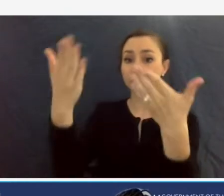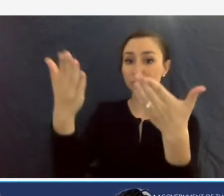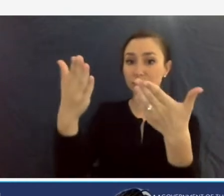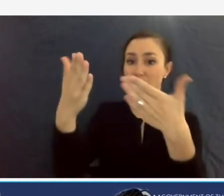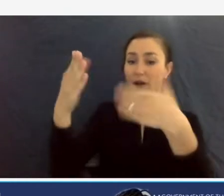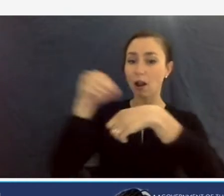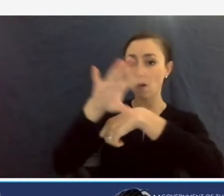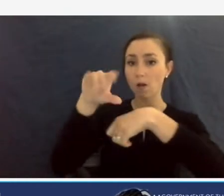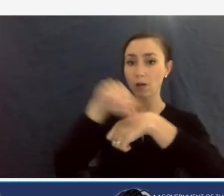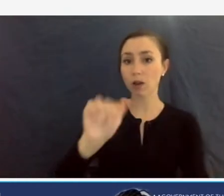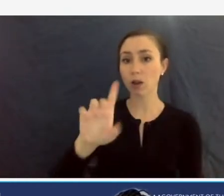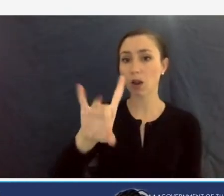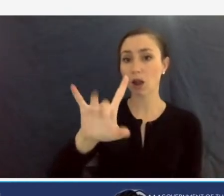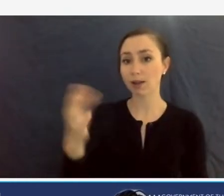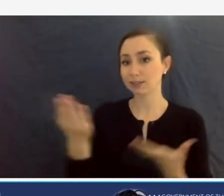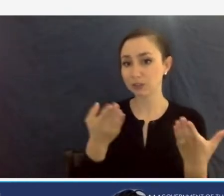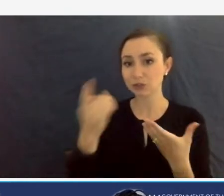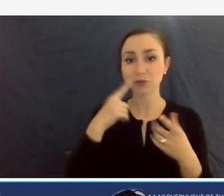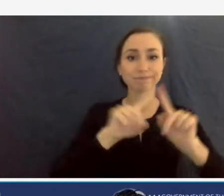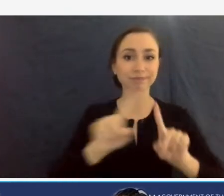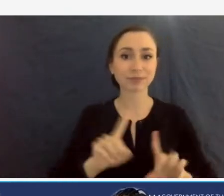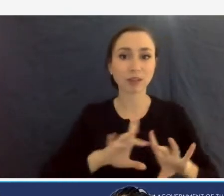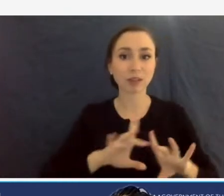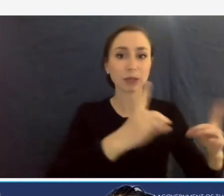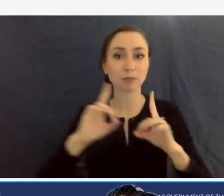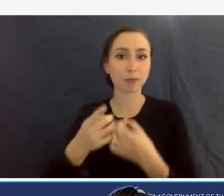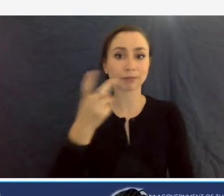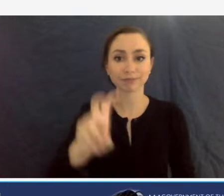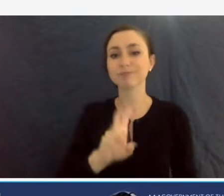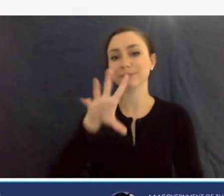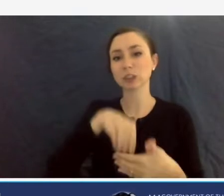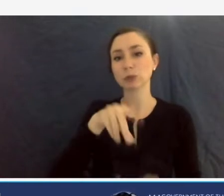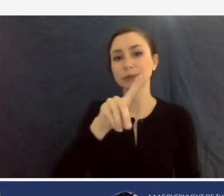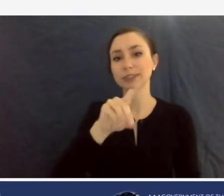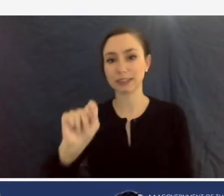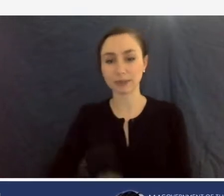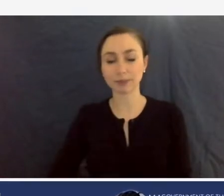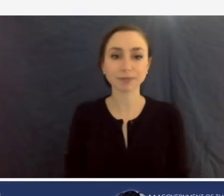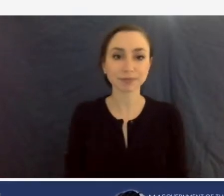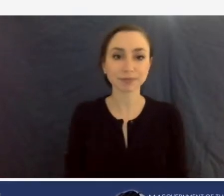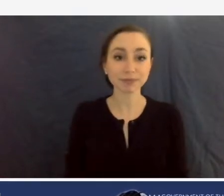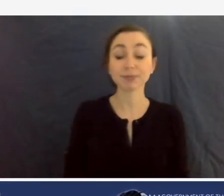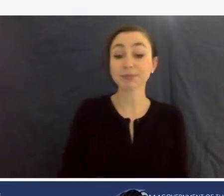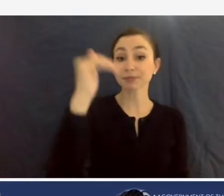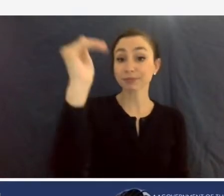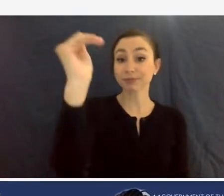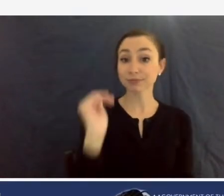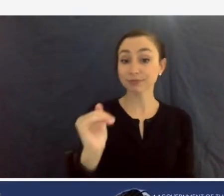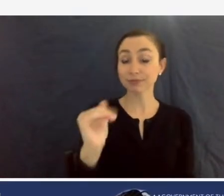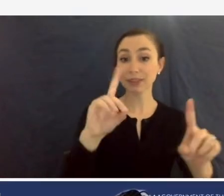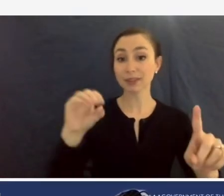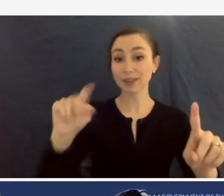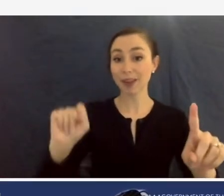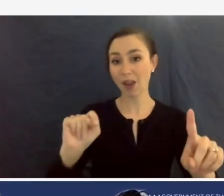departments of transportation including ddot next we have ddot's own katherine valentine who